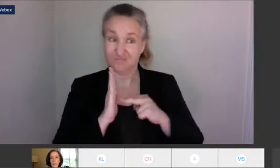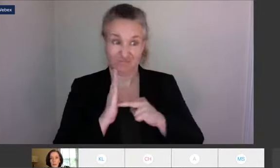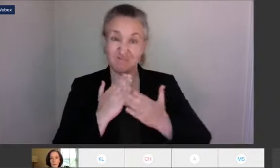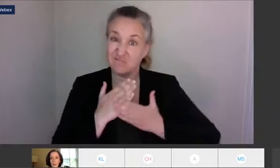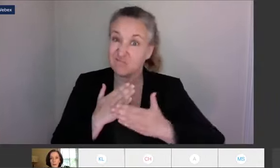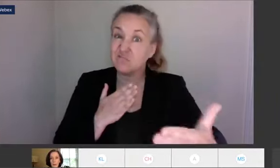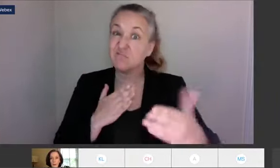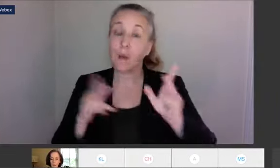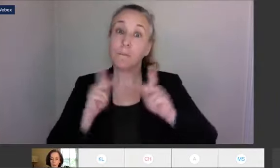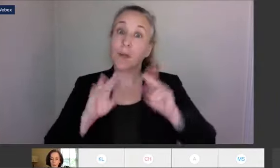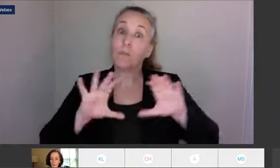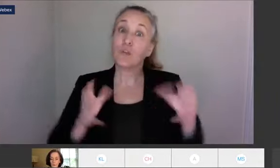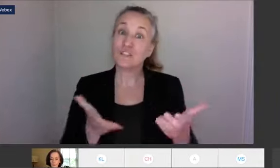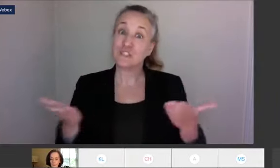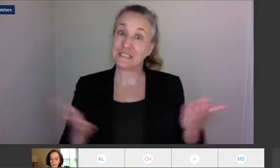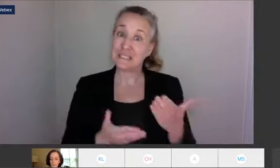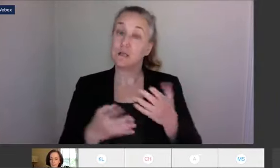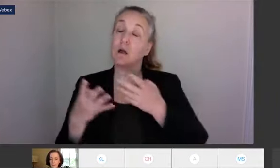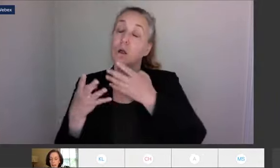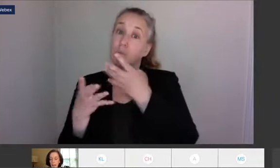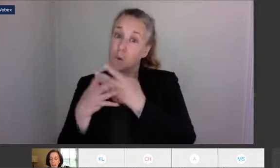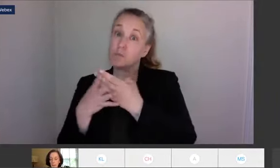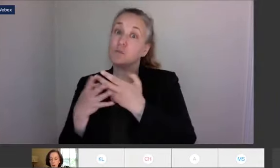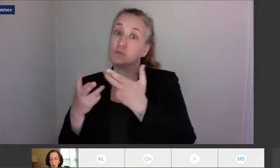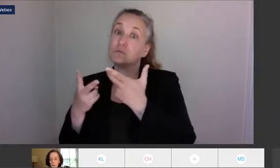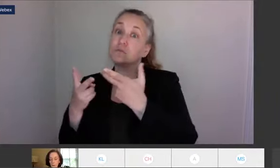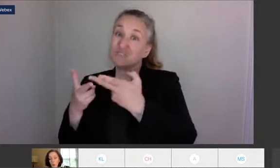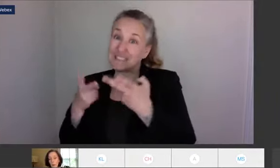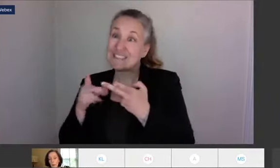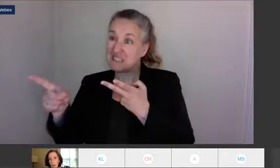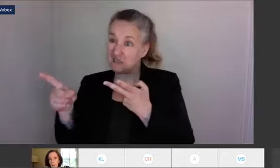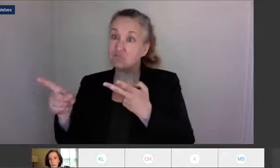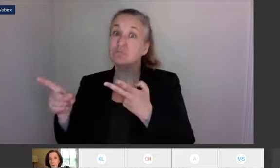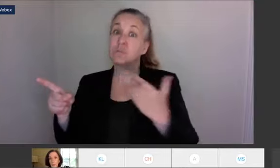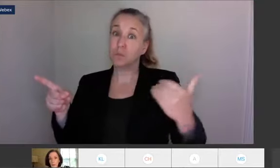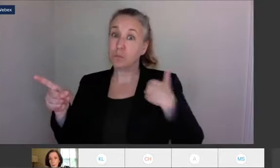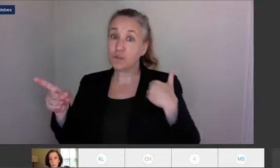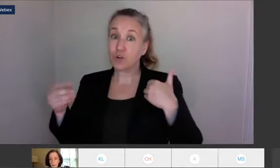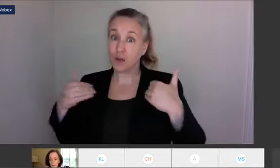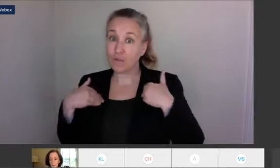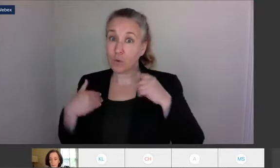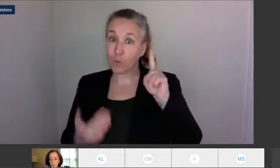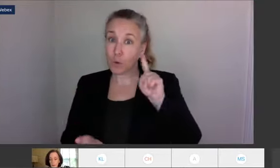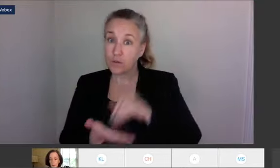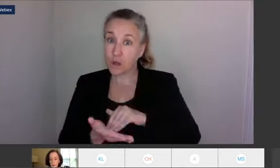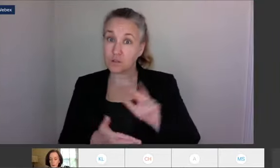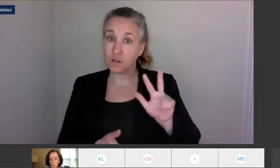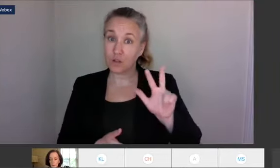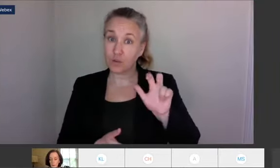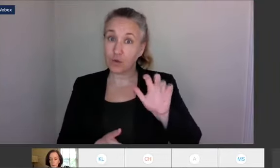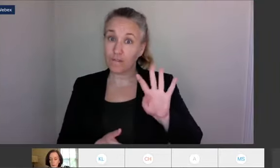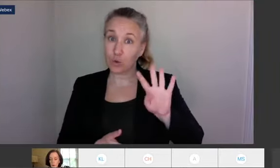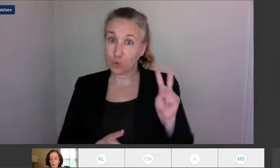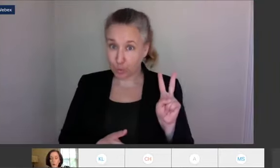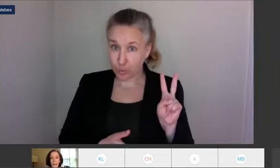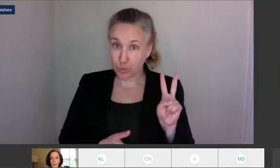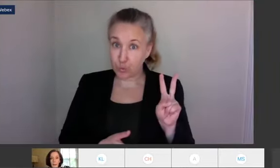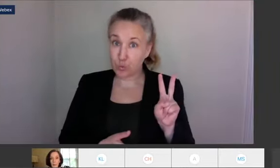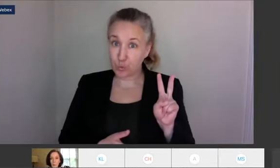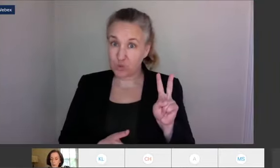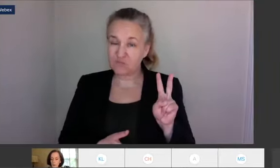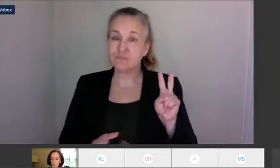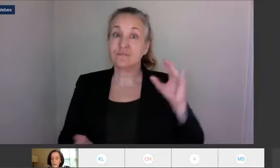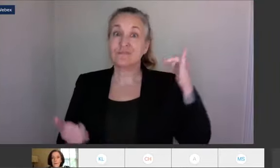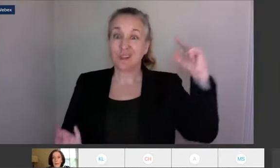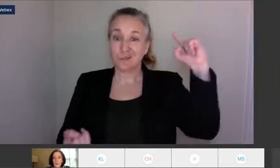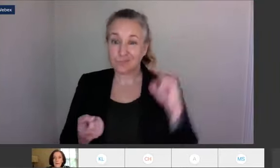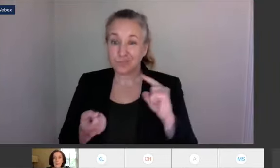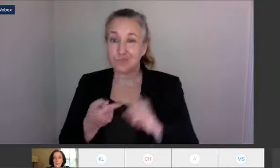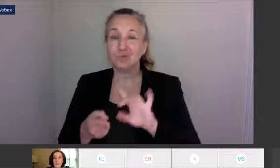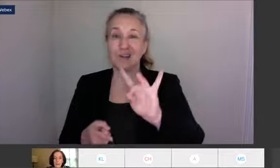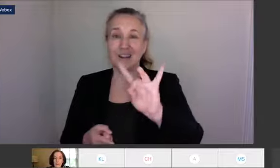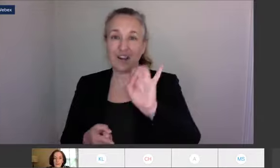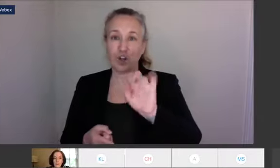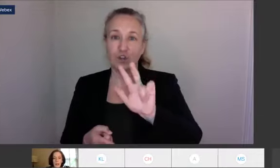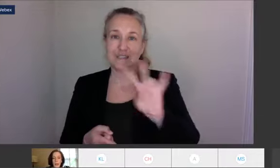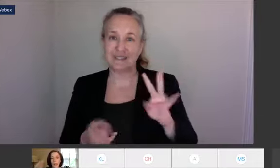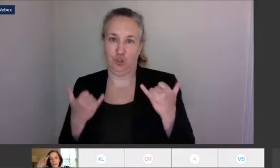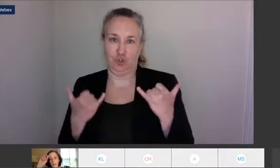Montgomery County Correctional Facility has gone from 1342 to 837 today a net